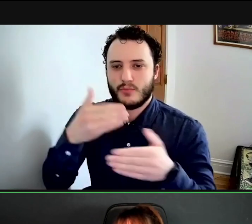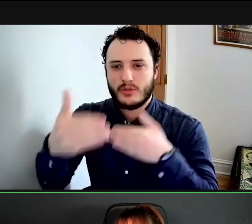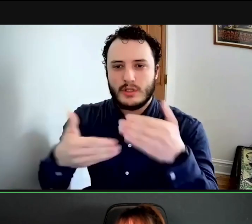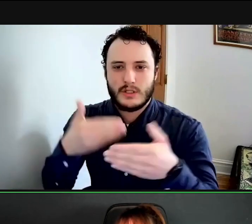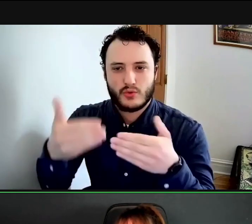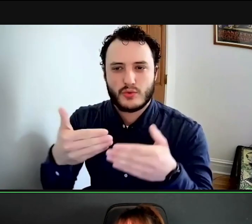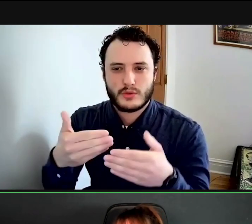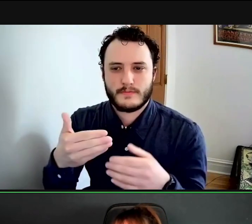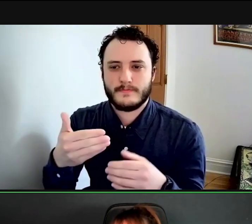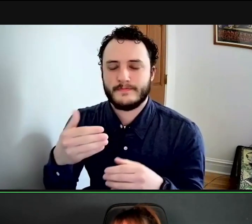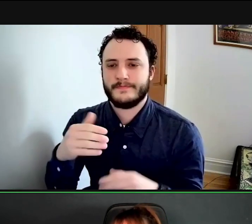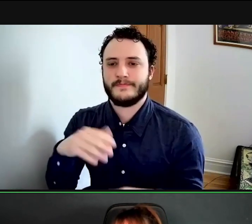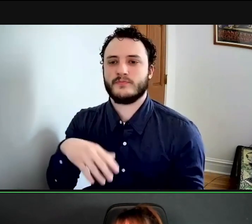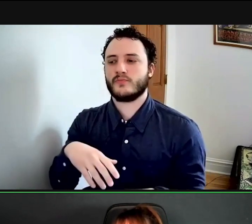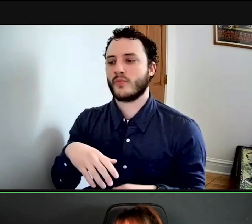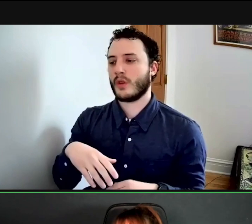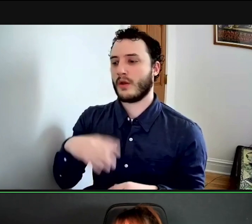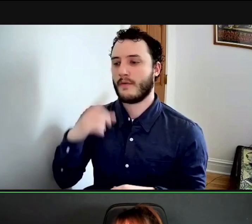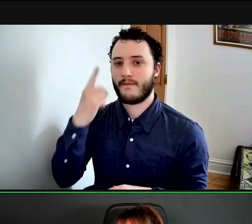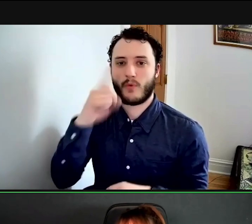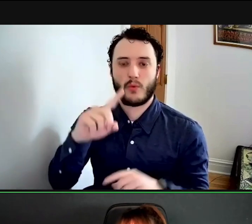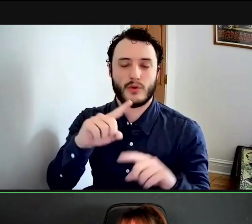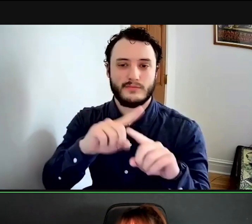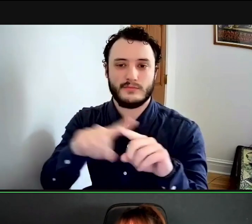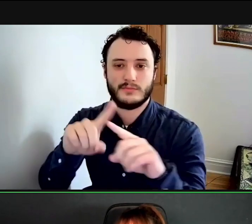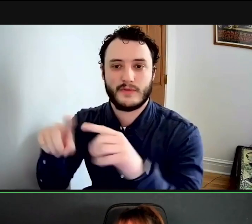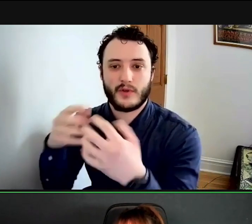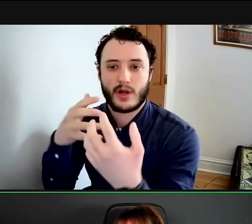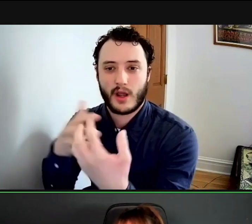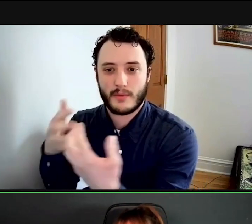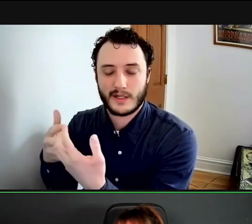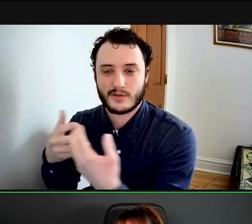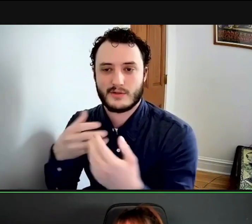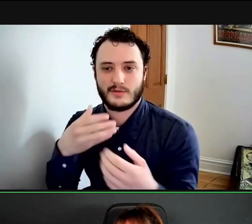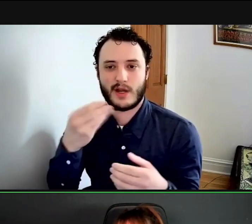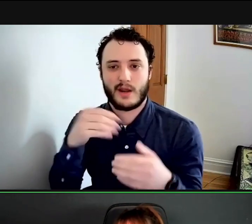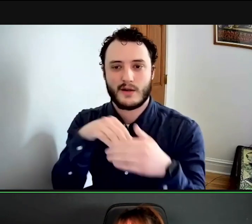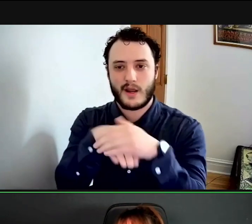It's important to have policies and procedures in place